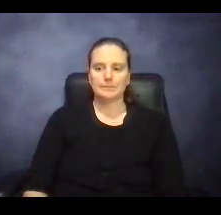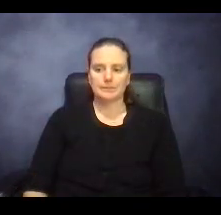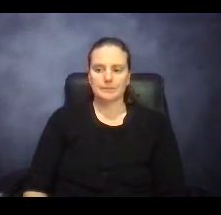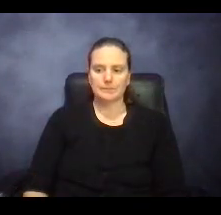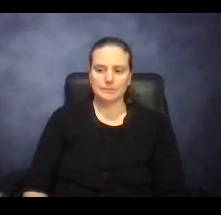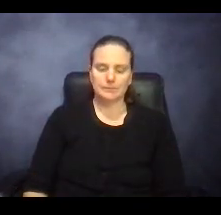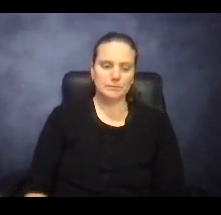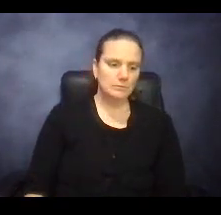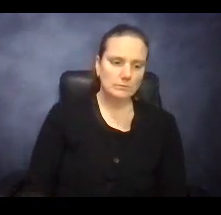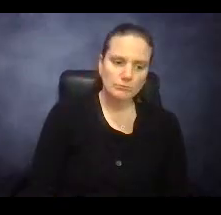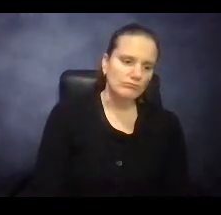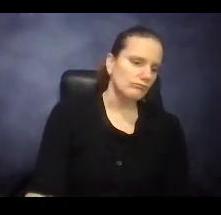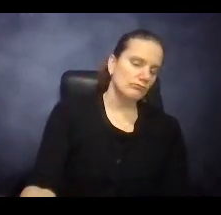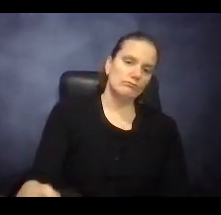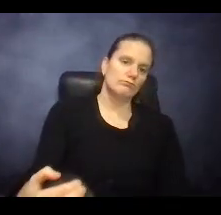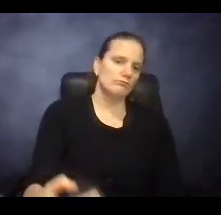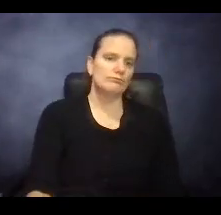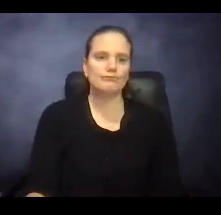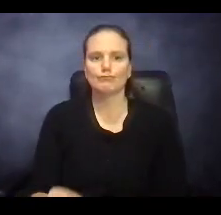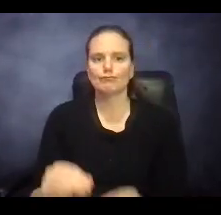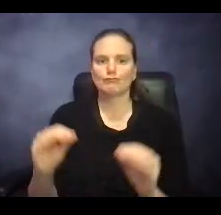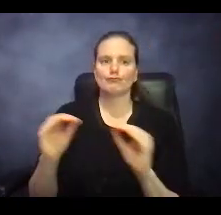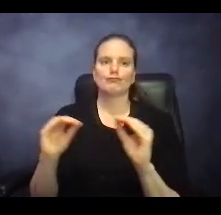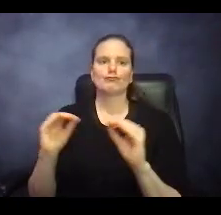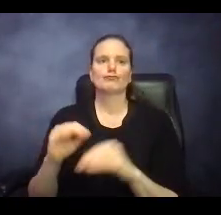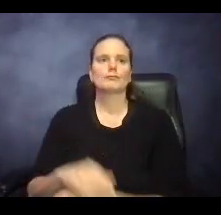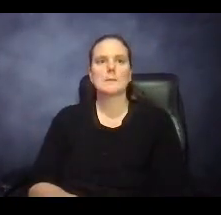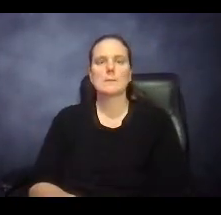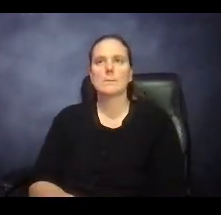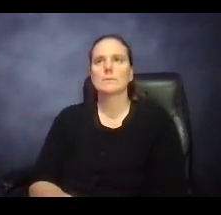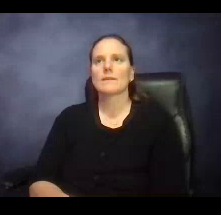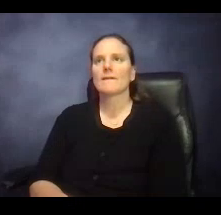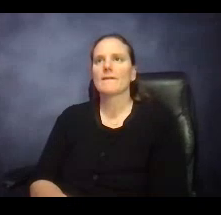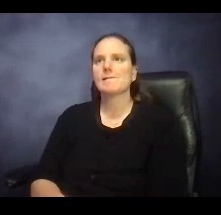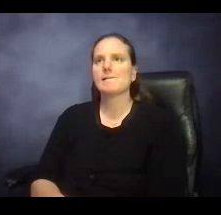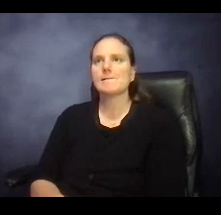Nothing else so far. - Perfect. Okay, so, so how does this happen?